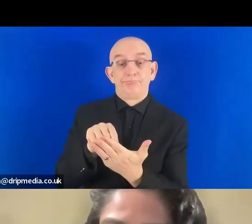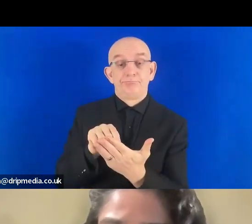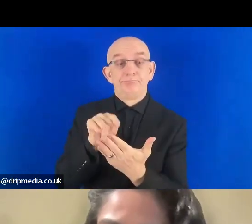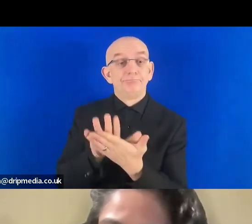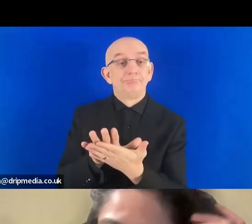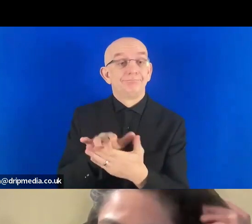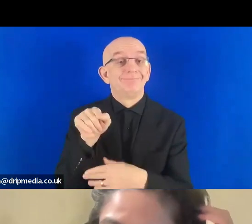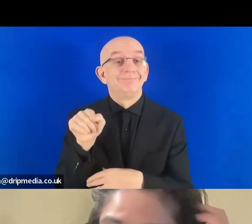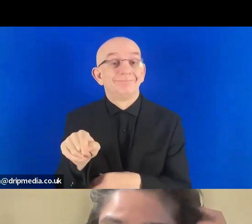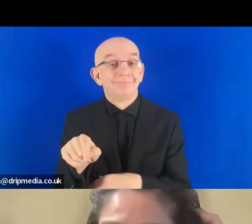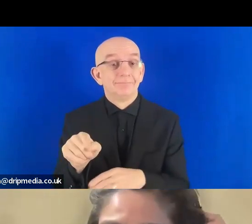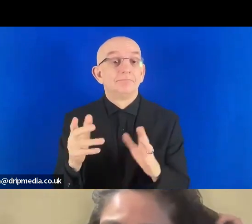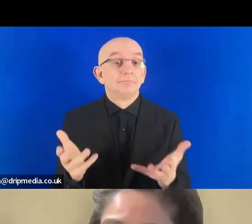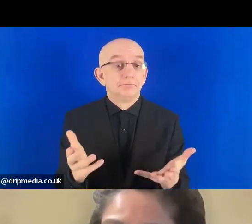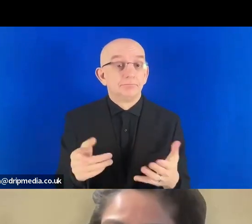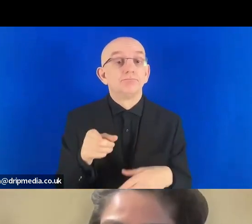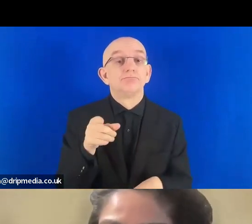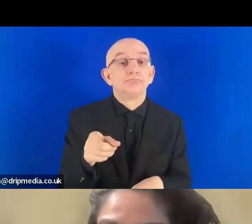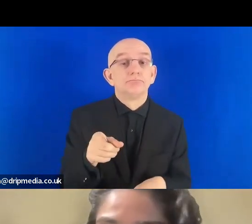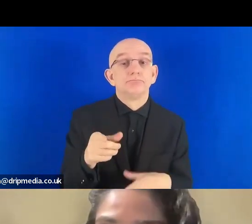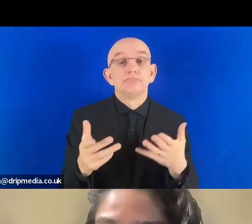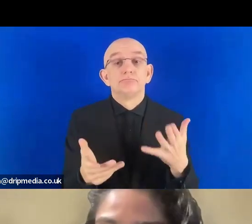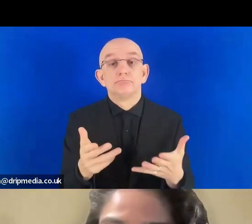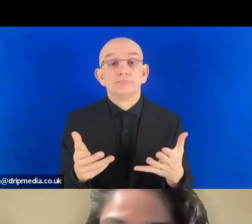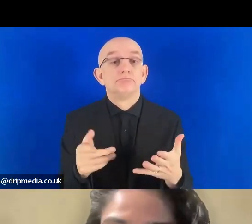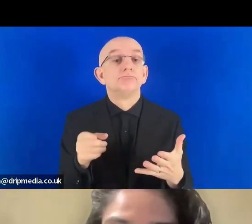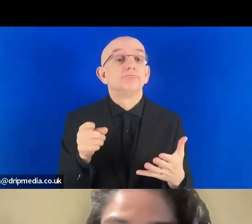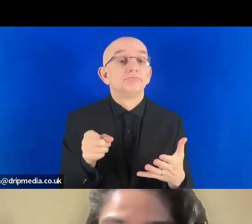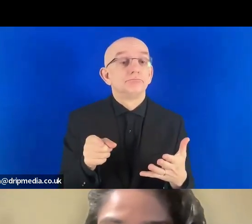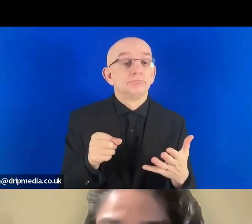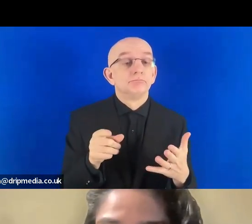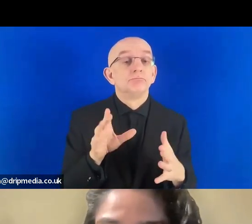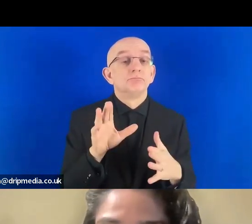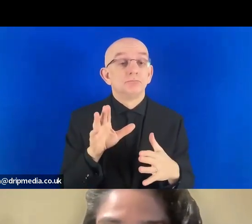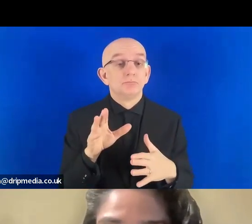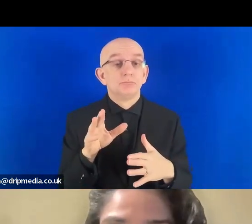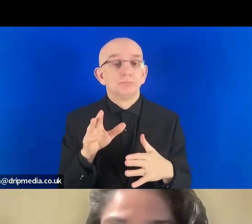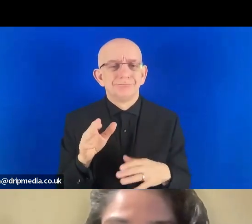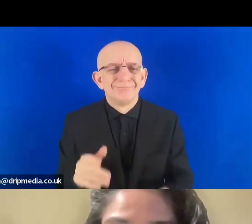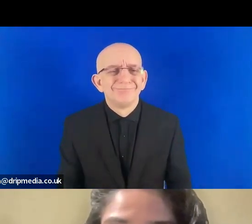We're getting, messages in the chat that the screen share is not visible to folks.